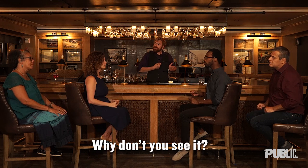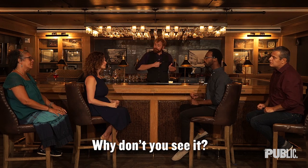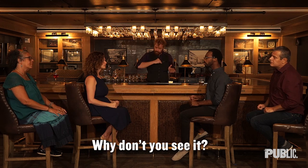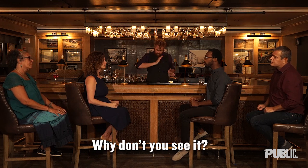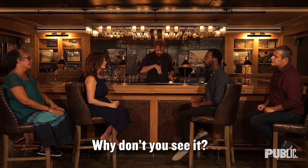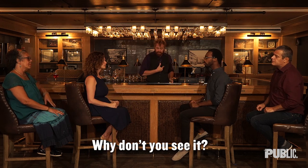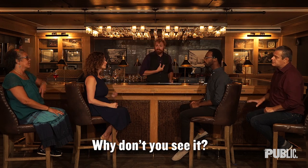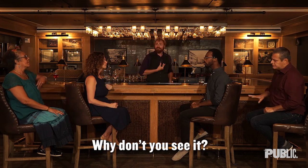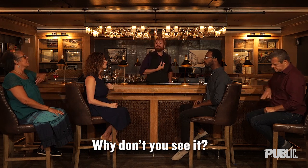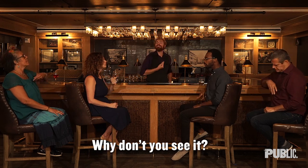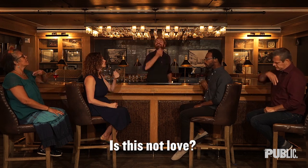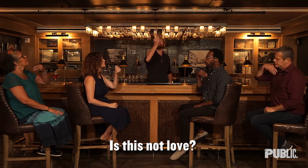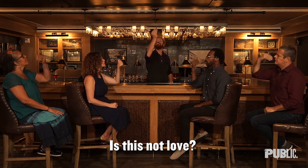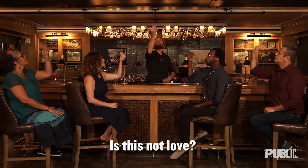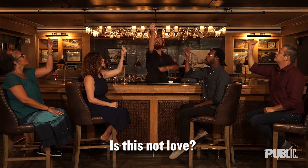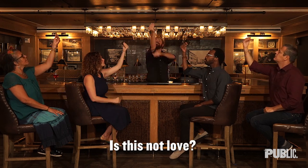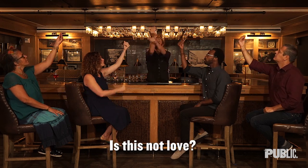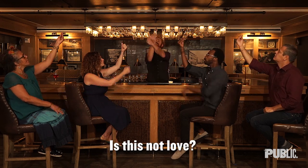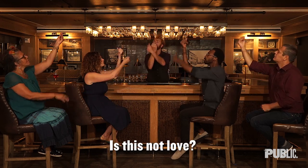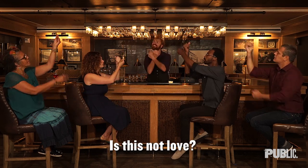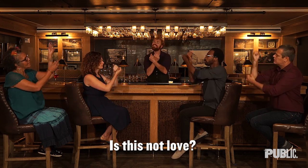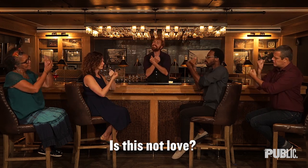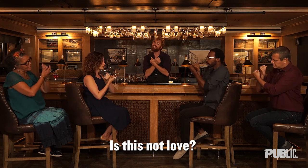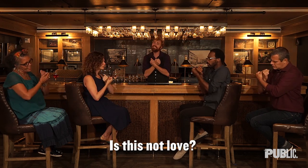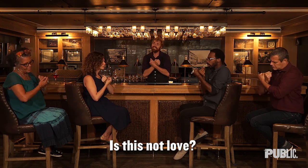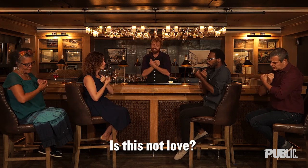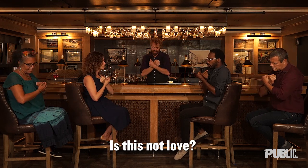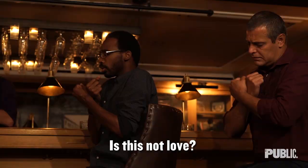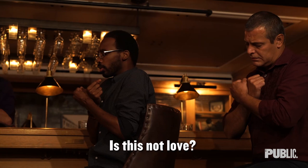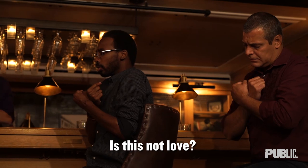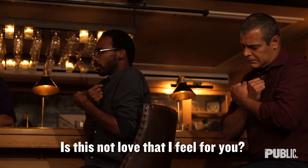see it? Is this not love?